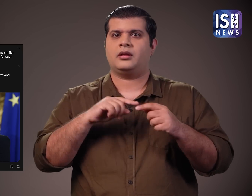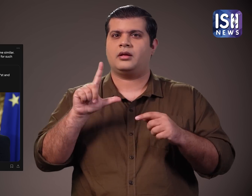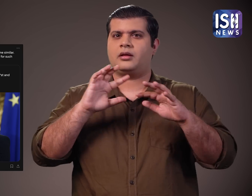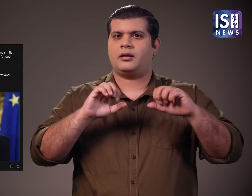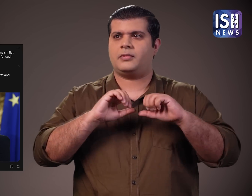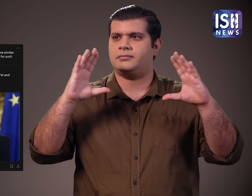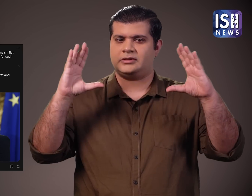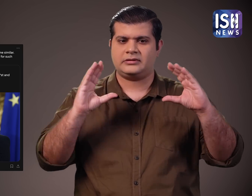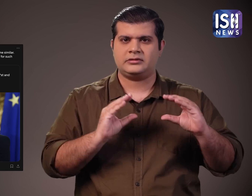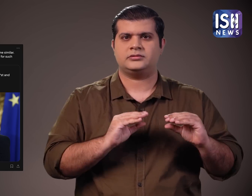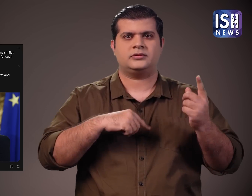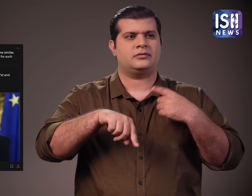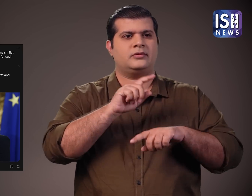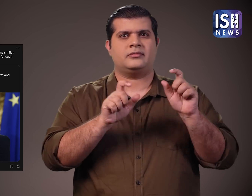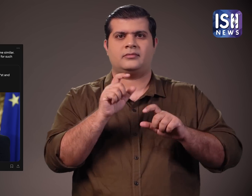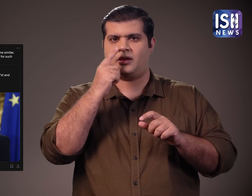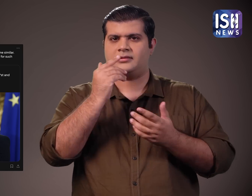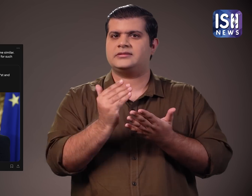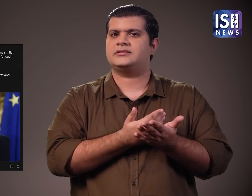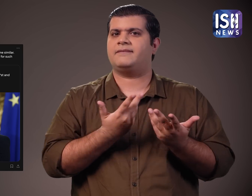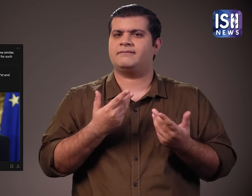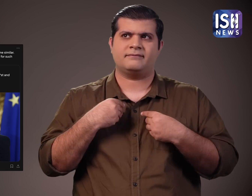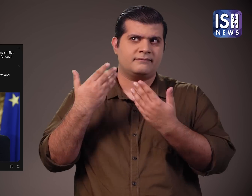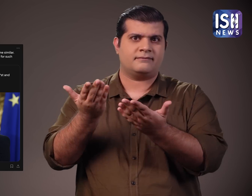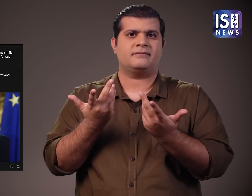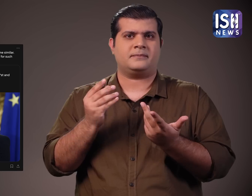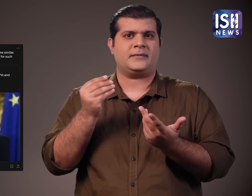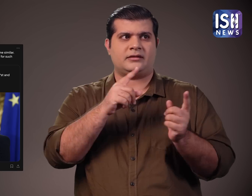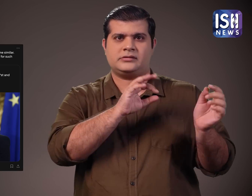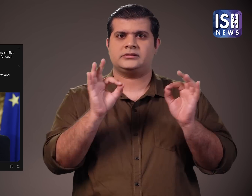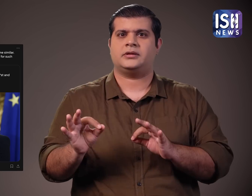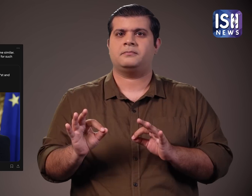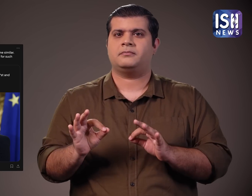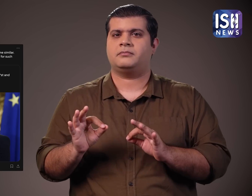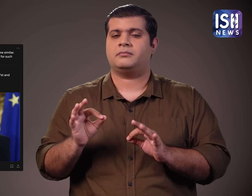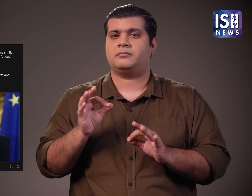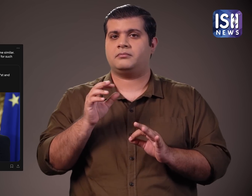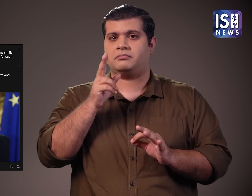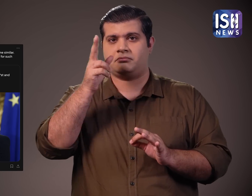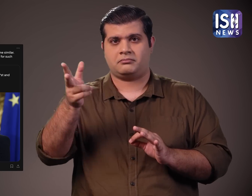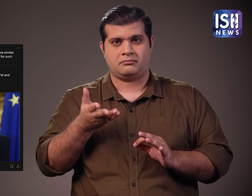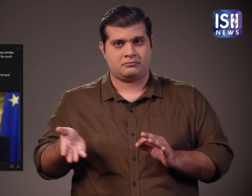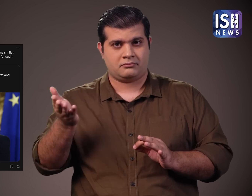She said that this will reduce rape crimes and protect women.